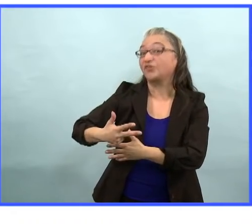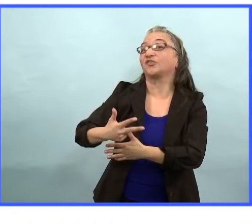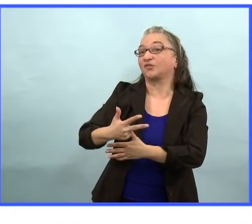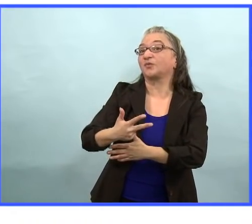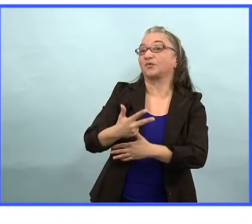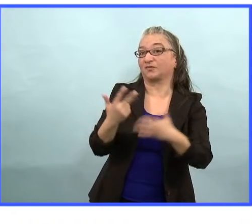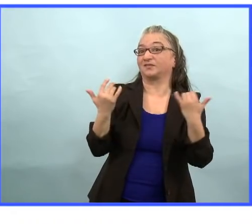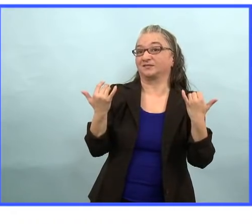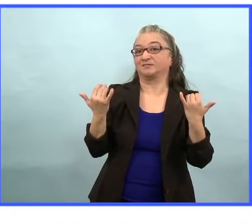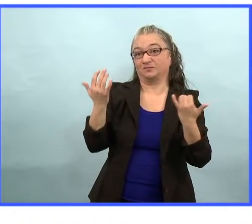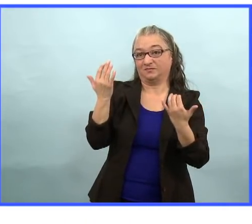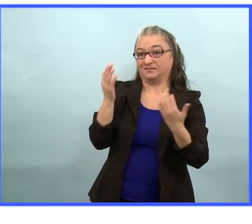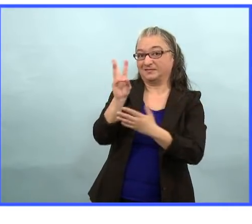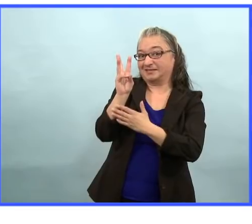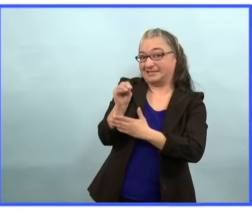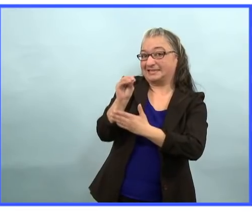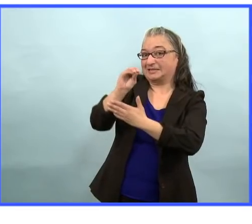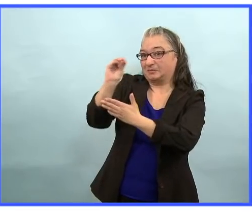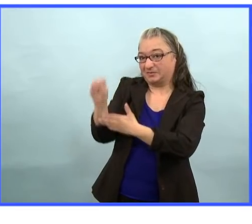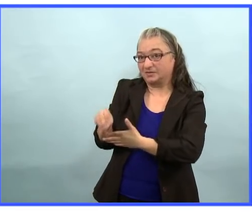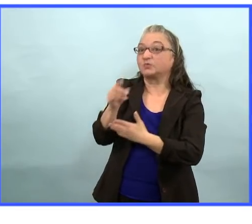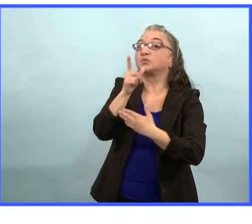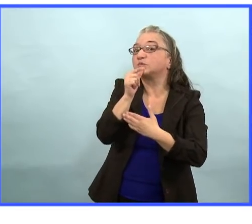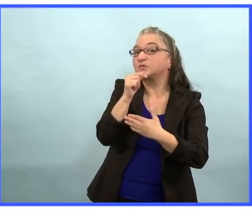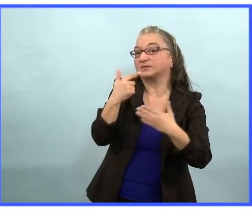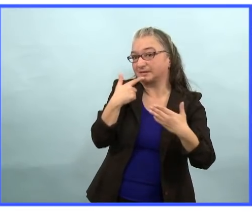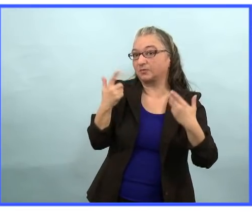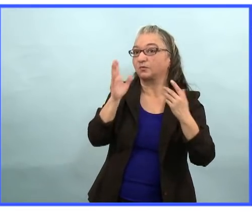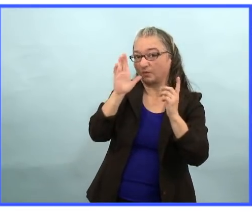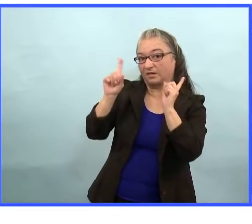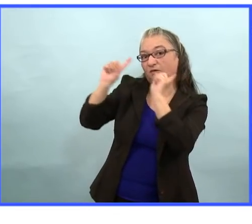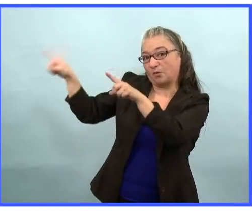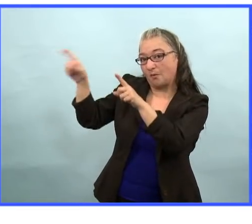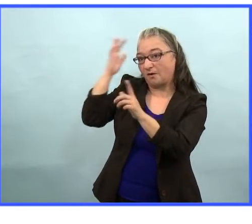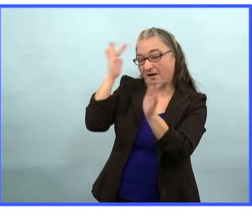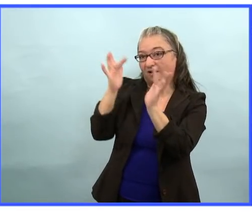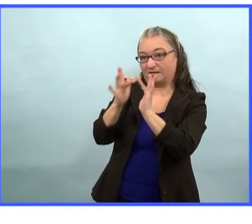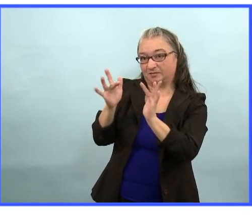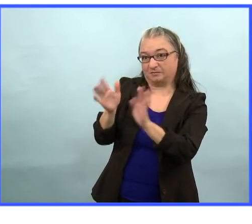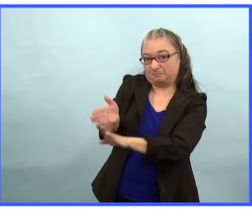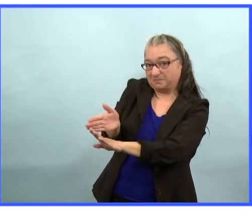bipark in hospital in that earlier spring wave as you can see noted on the bottom of this slide